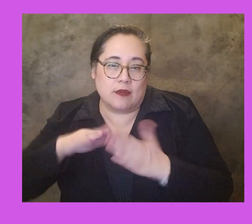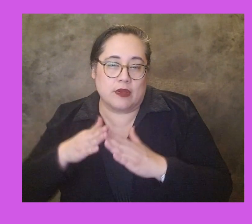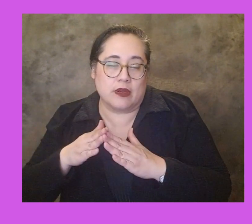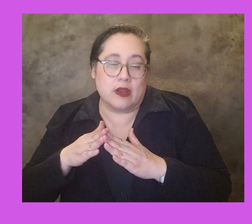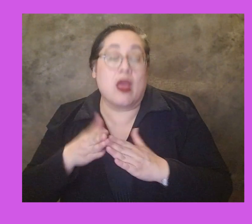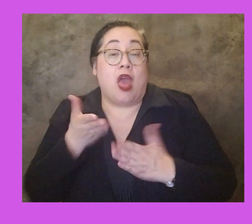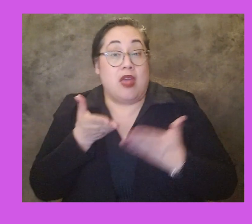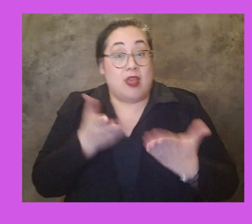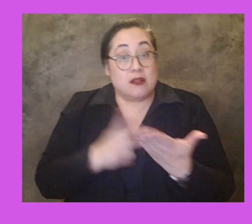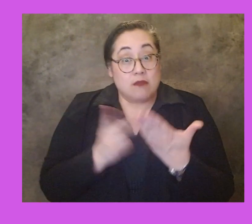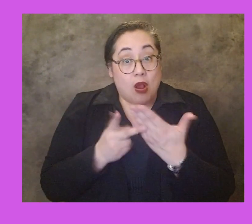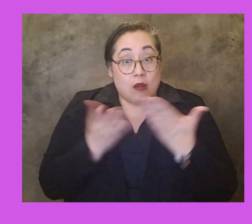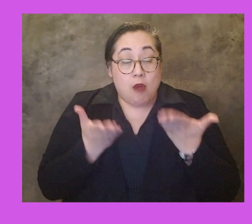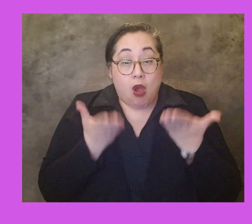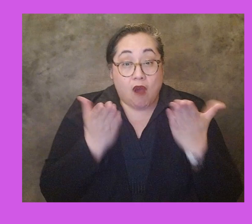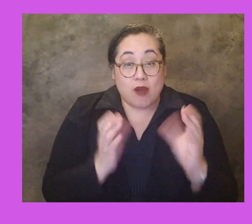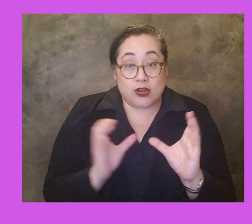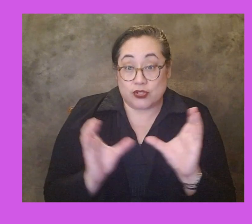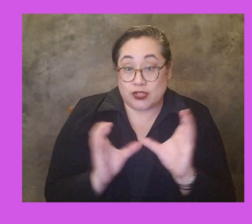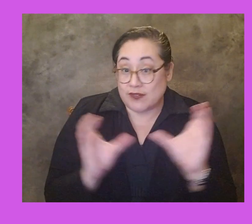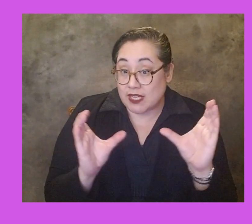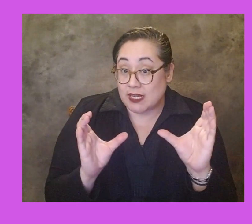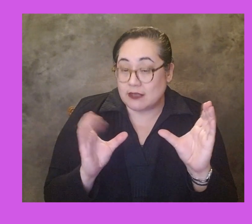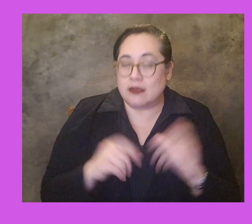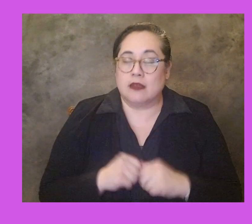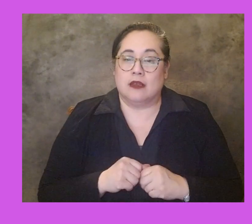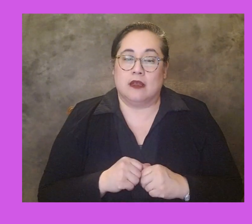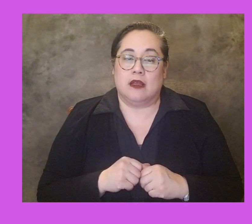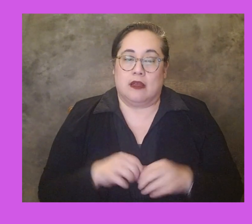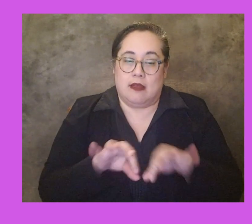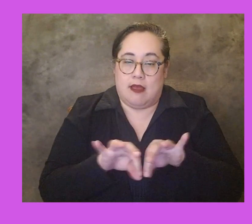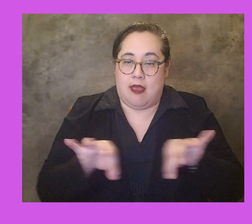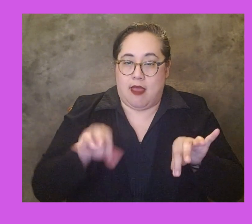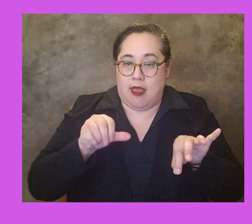universities, different schools that have a ... focus on the deaf community.